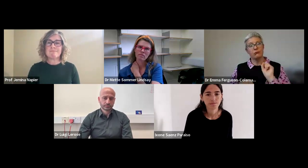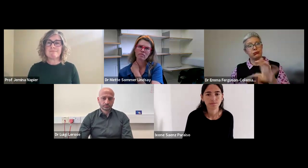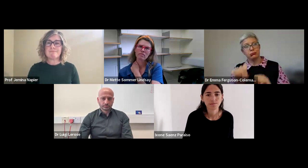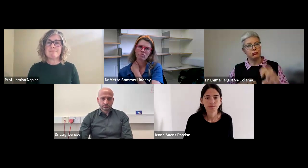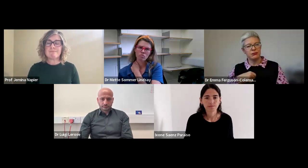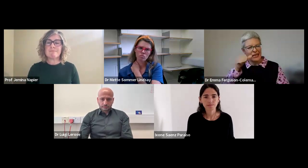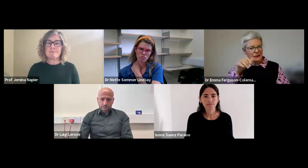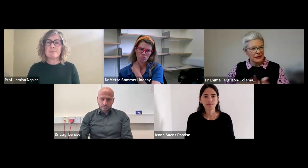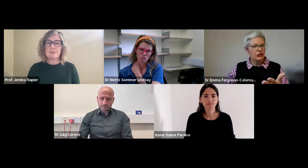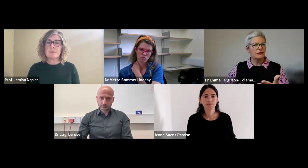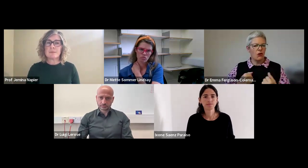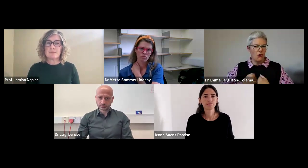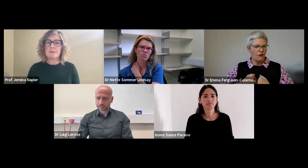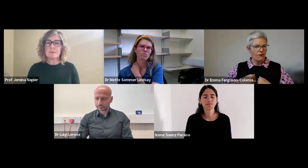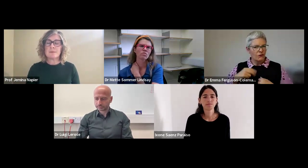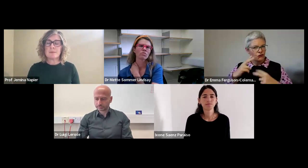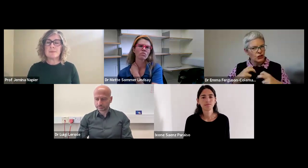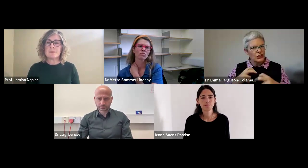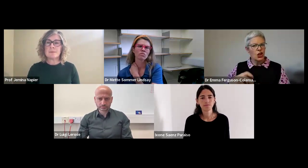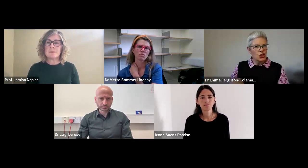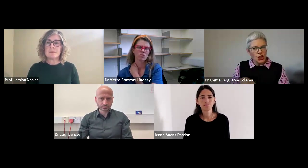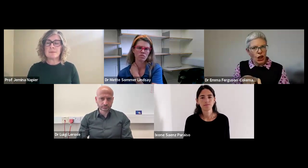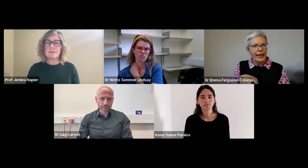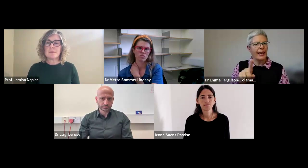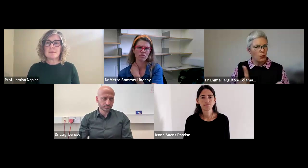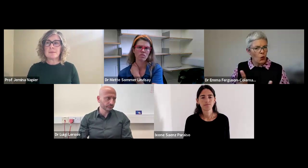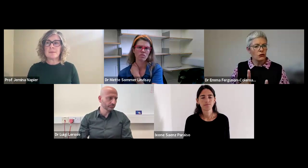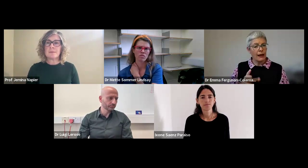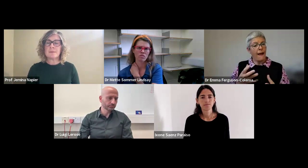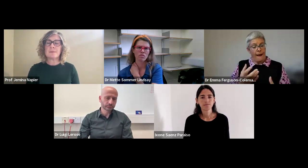Student Union conference last year deaf Student Union conference, I talked about my experience,